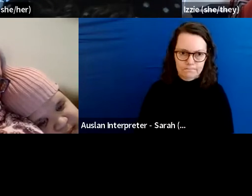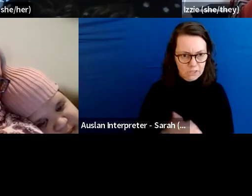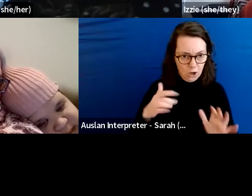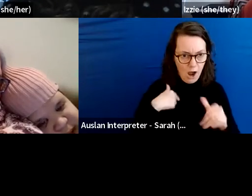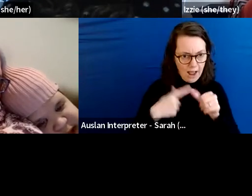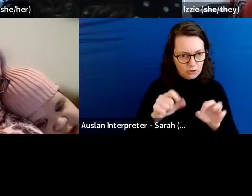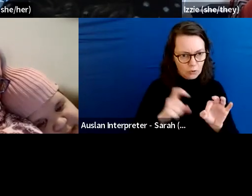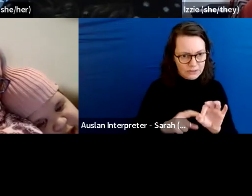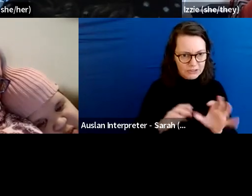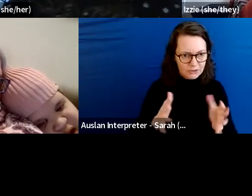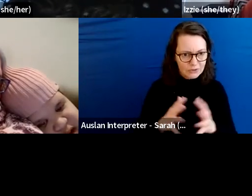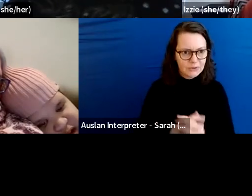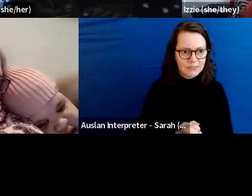Yeah, that's sort of answer.